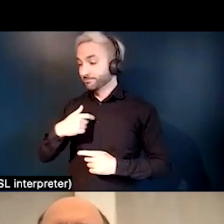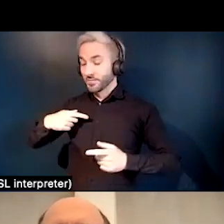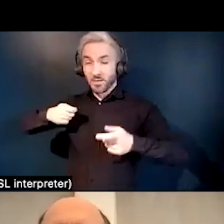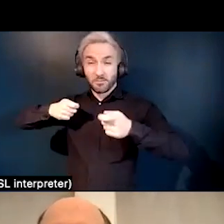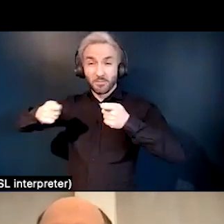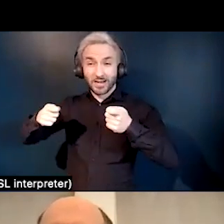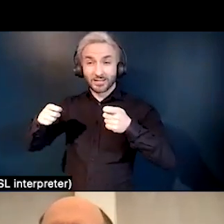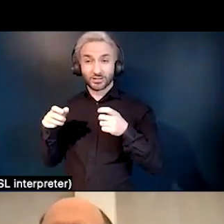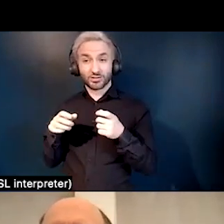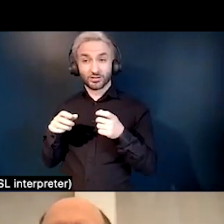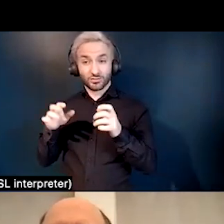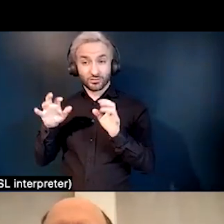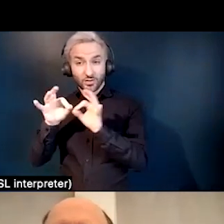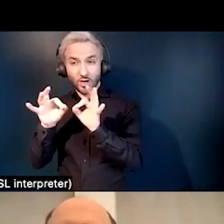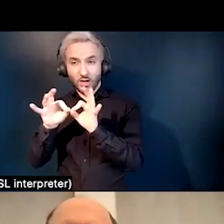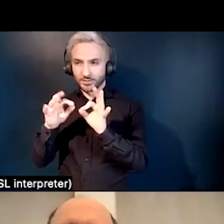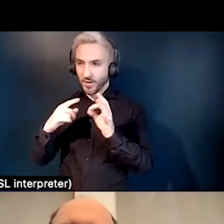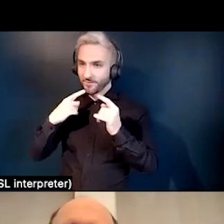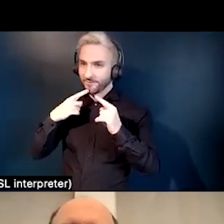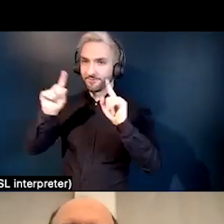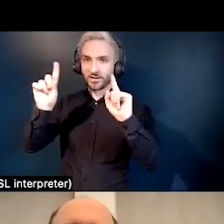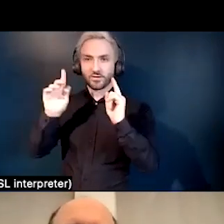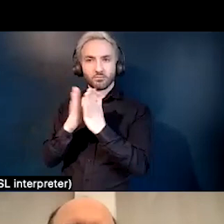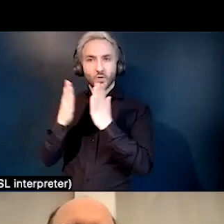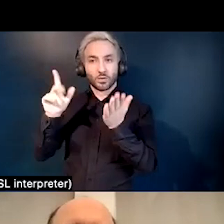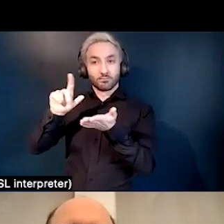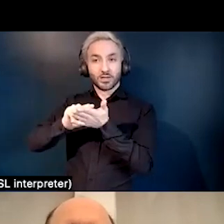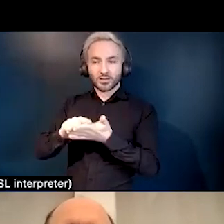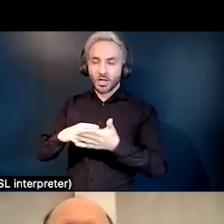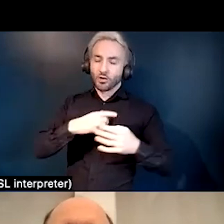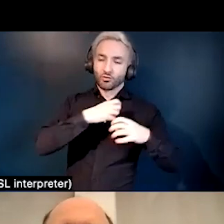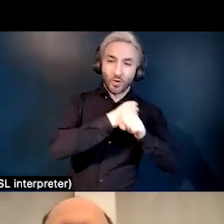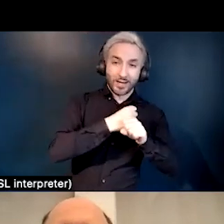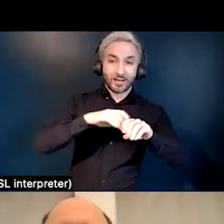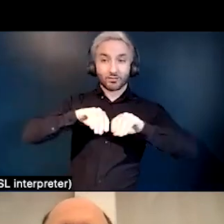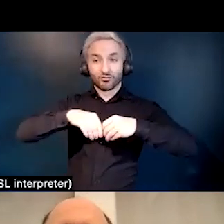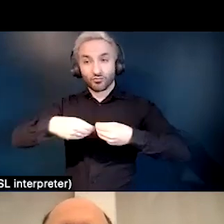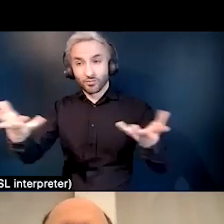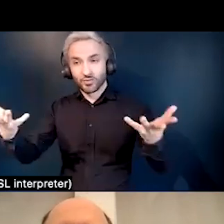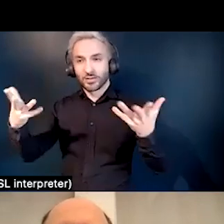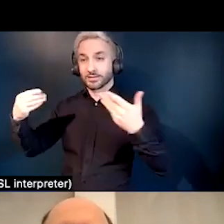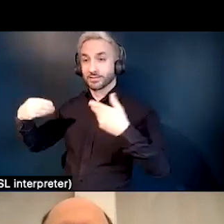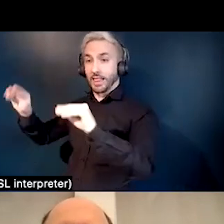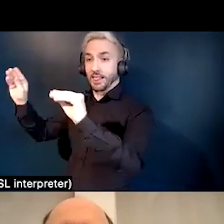publishing and all the different activities, creating, distributing, selling, and returning is